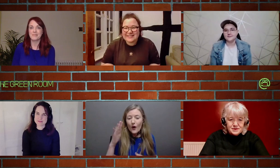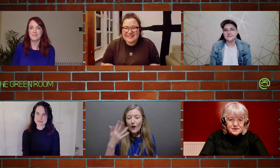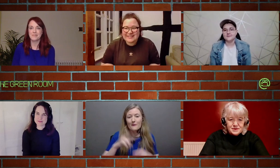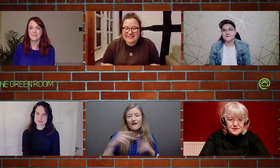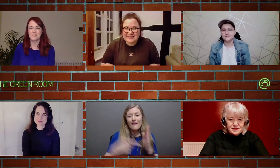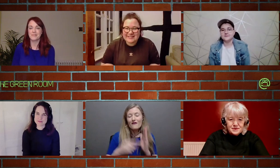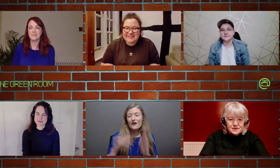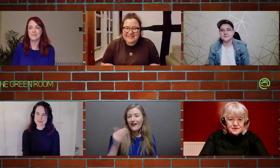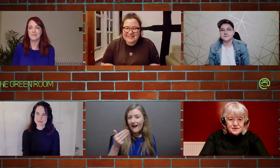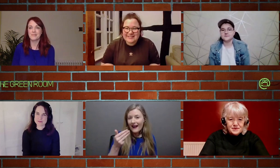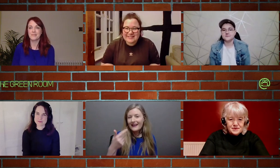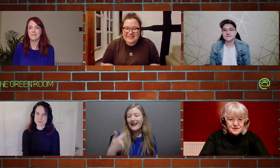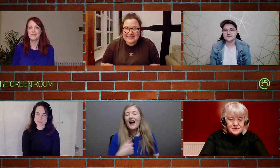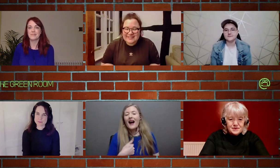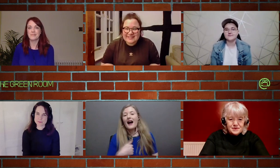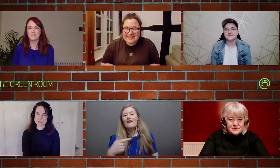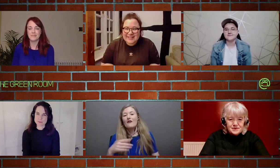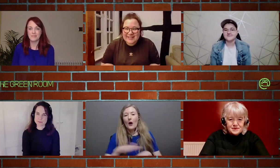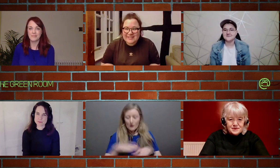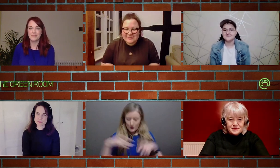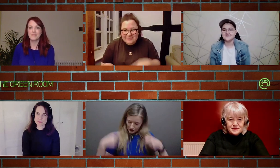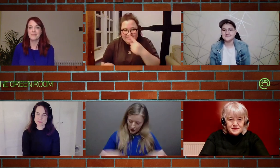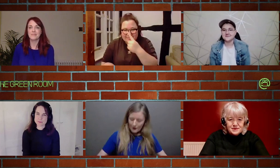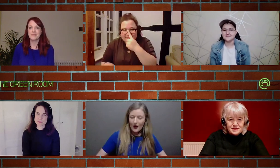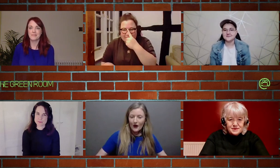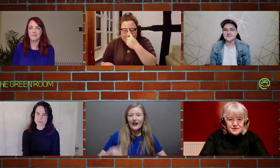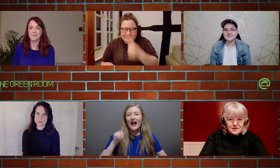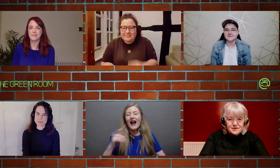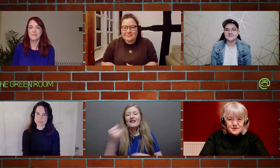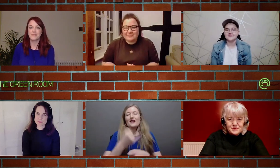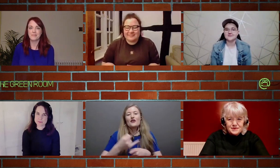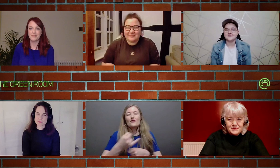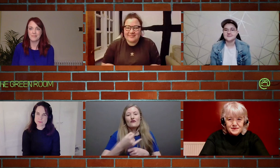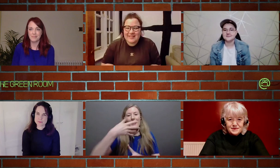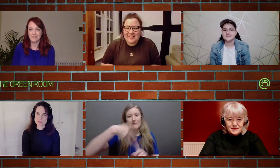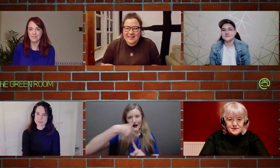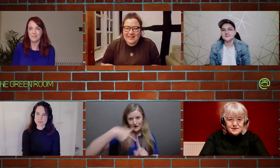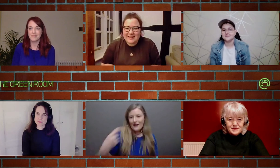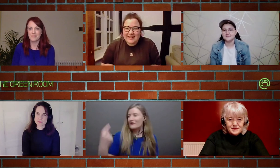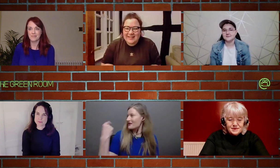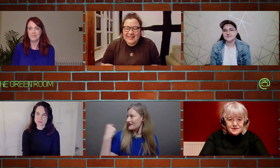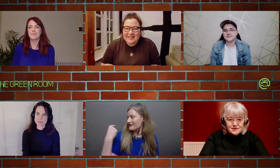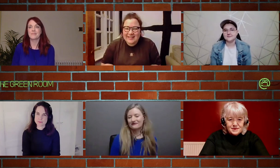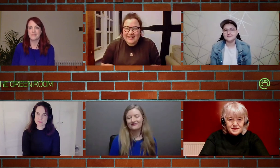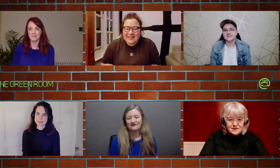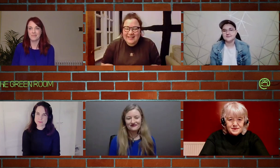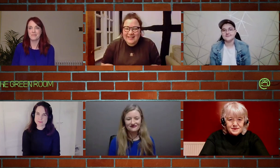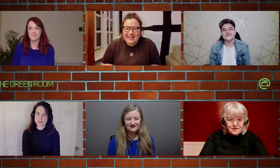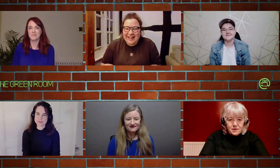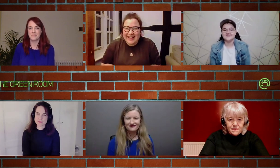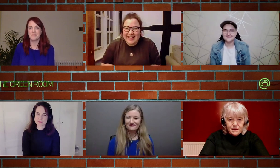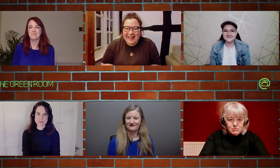I'm five foot nine. I've got a blue top on and a gray background.